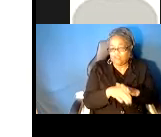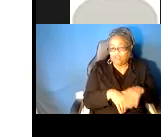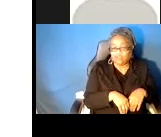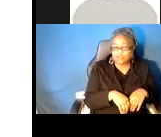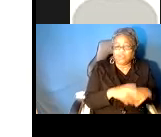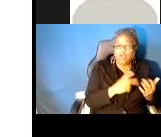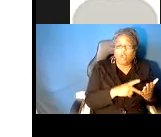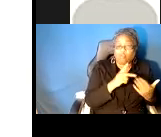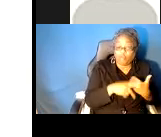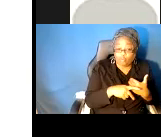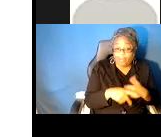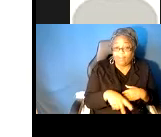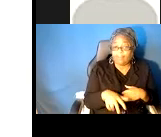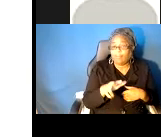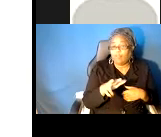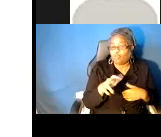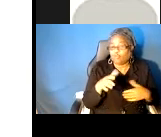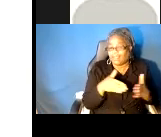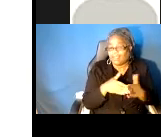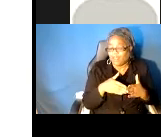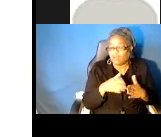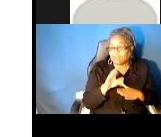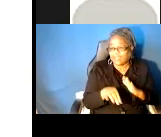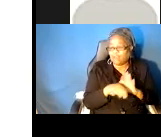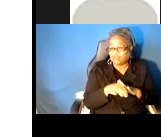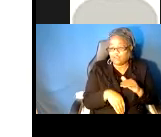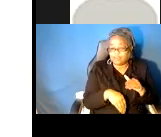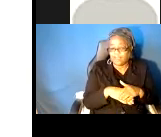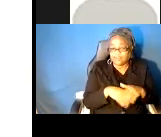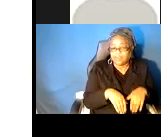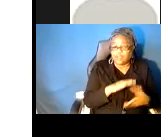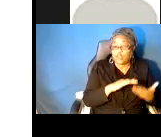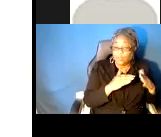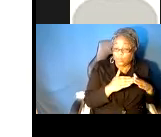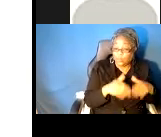community, also 3,000 characters maximum, and your proposal budgets,